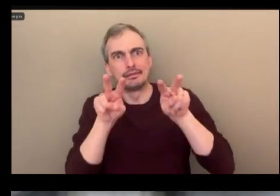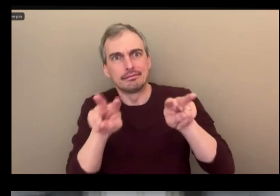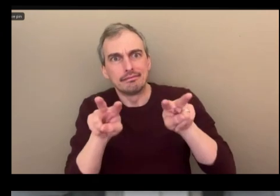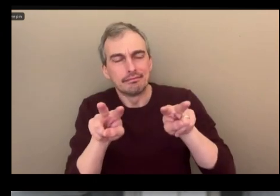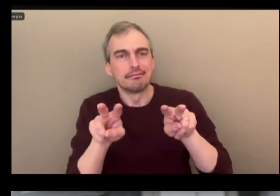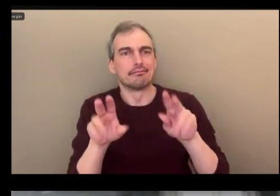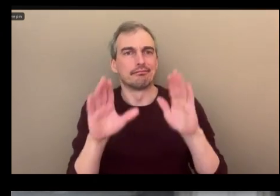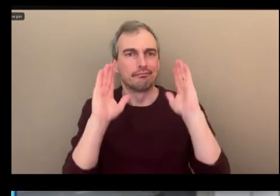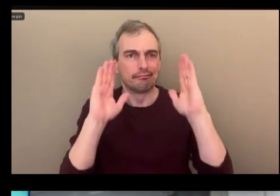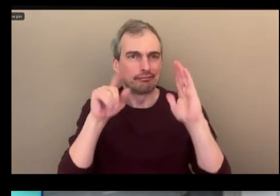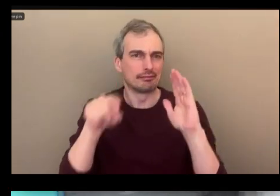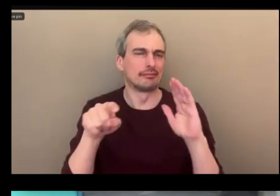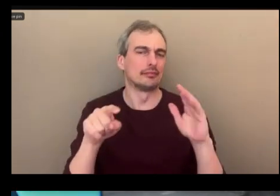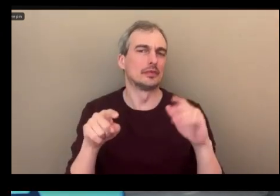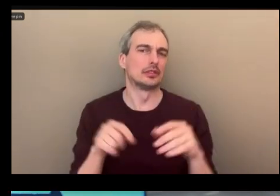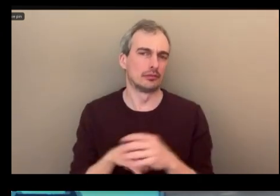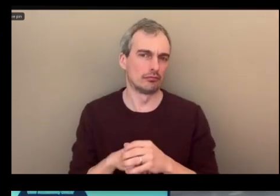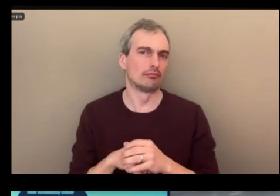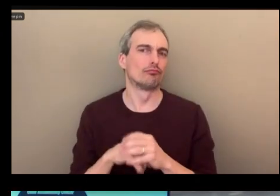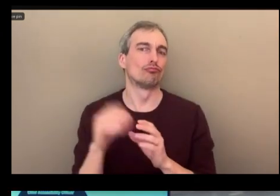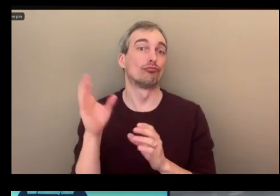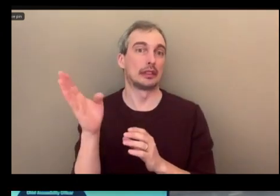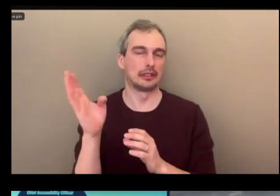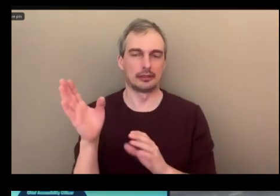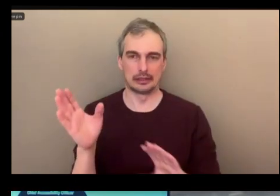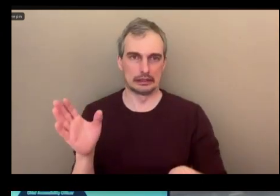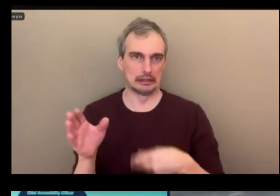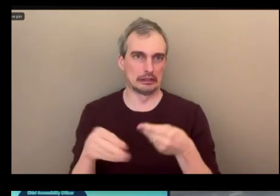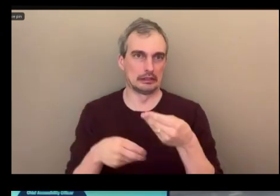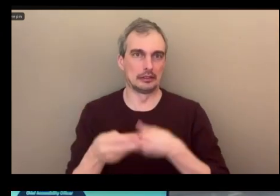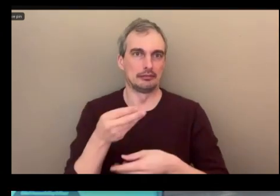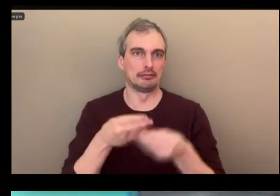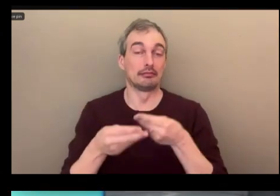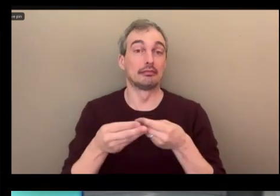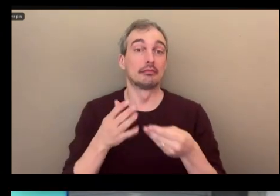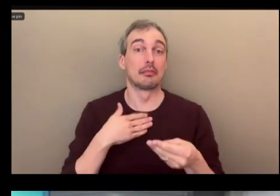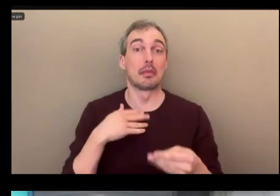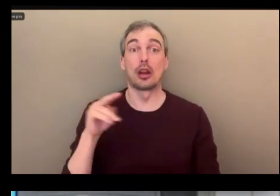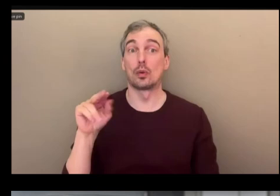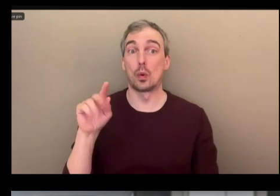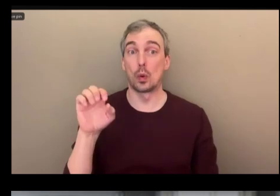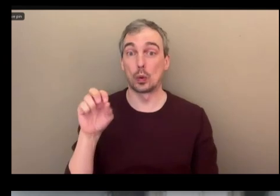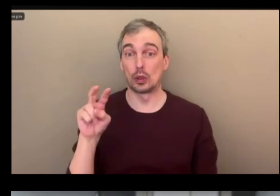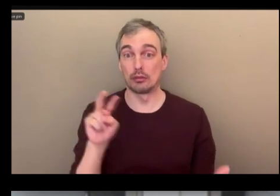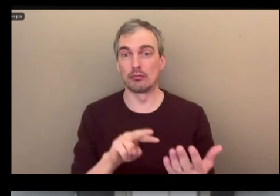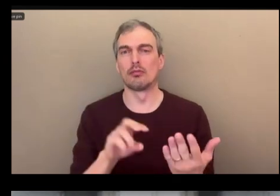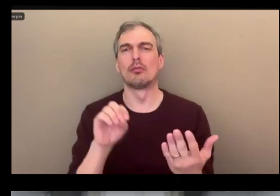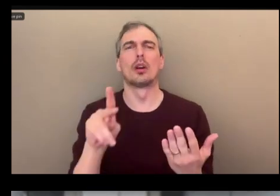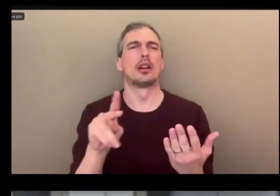me look at my notes here. All right. So let's move over to the agenda. So a little bit about the agenda.